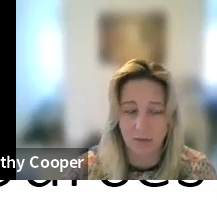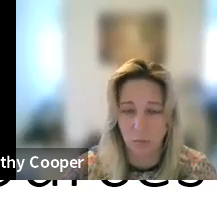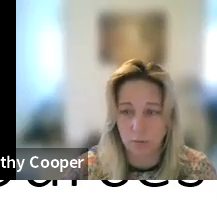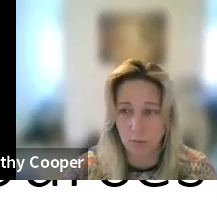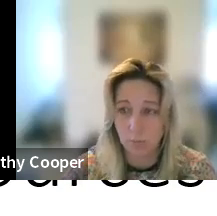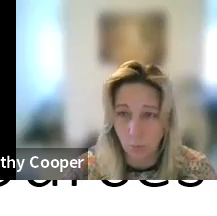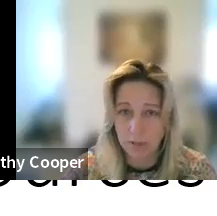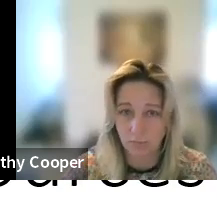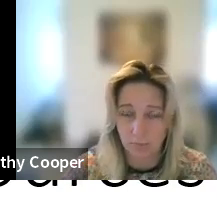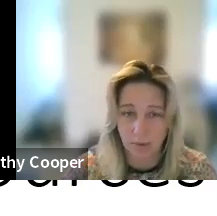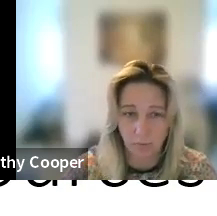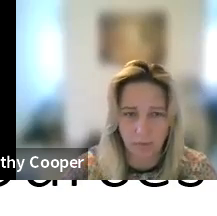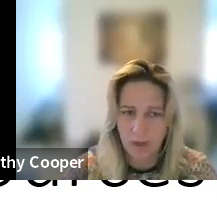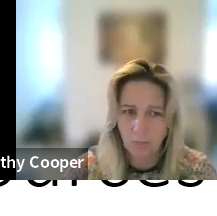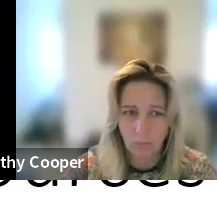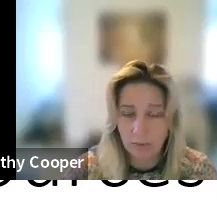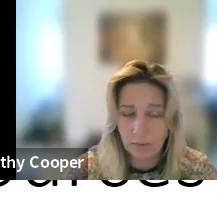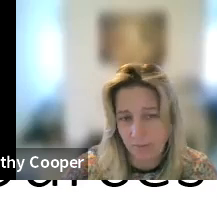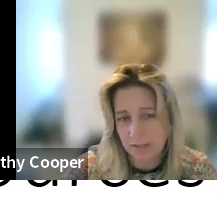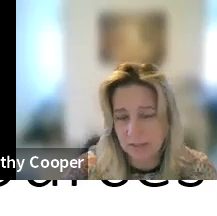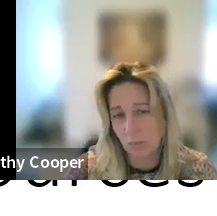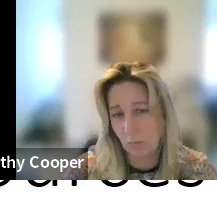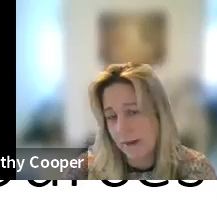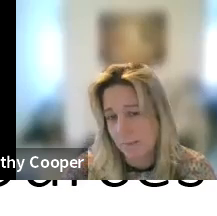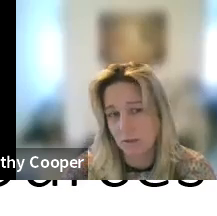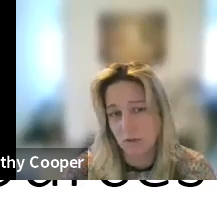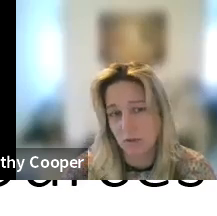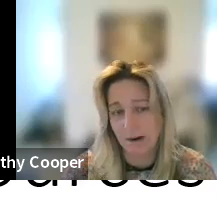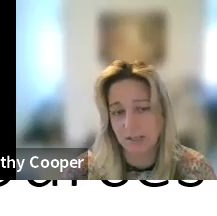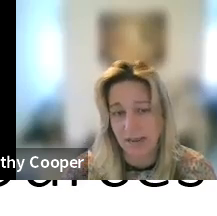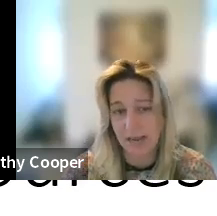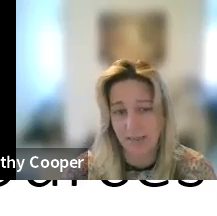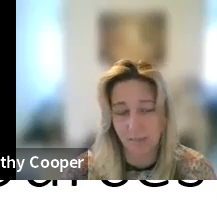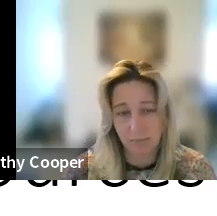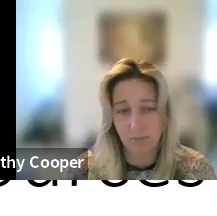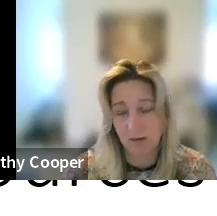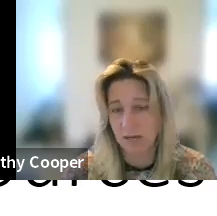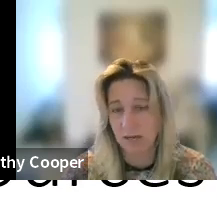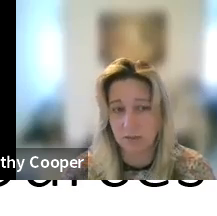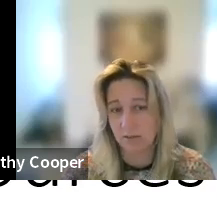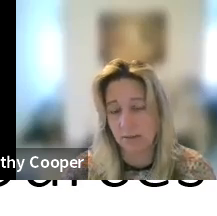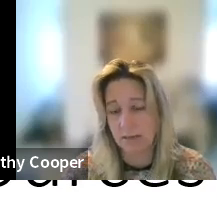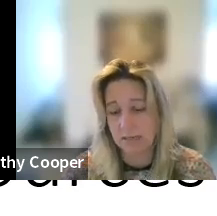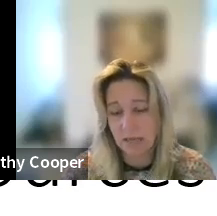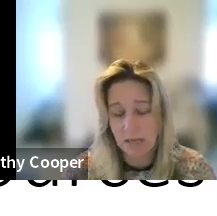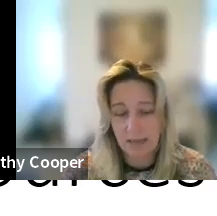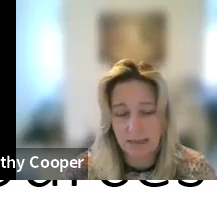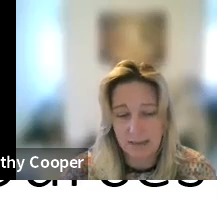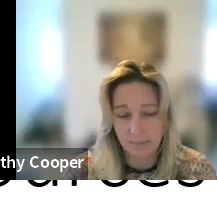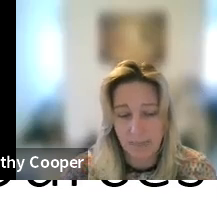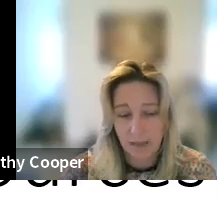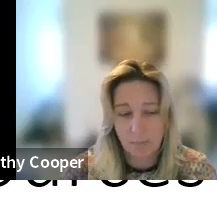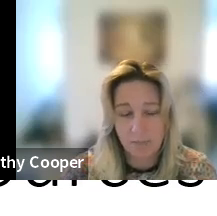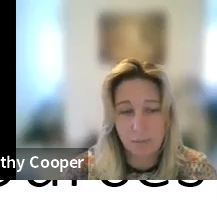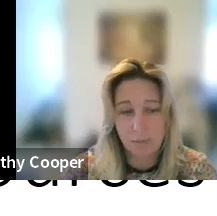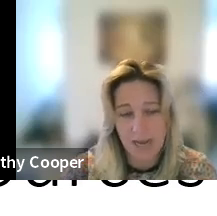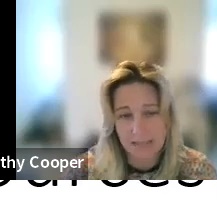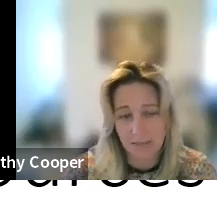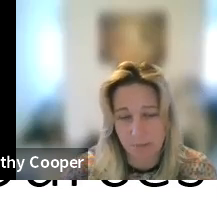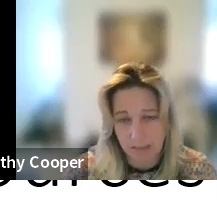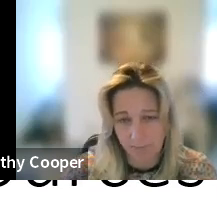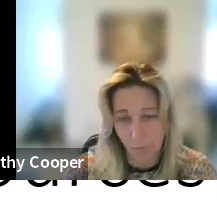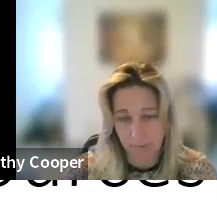So the Board is familiar with really what this is and what it means to our state and the people in our State, with disabilities.